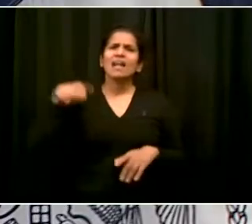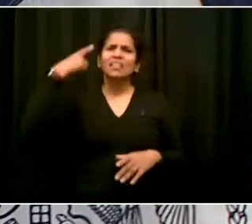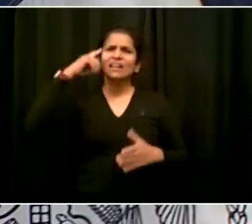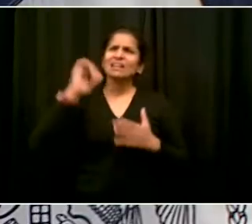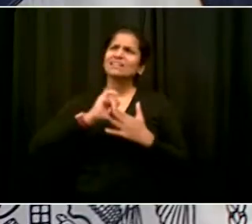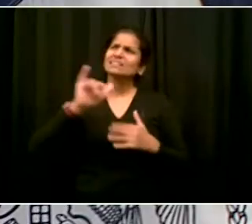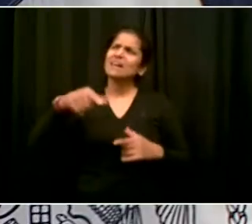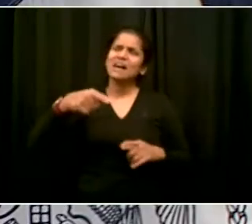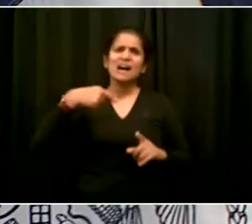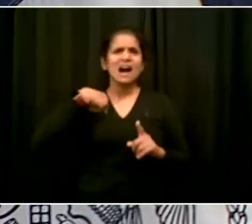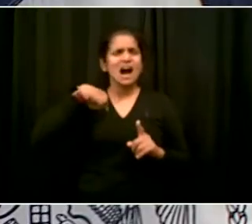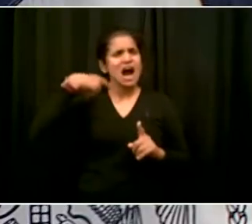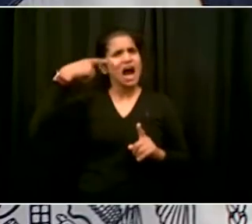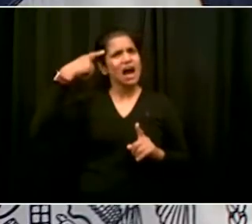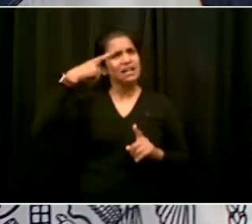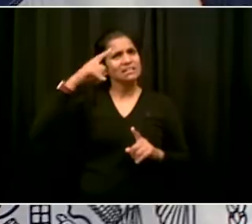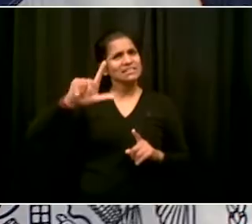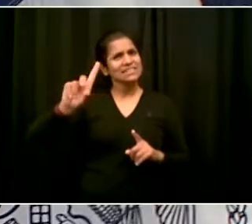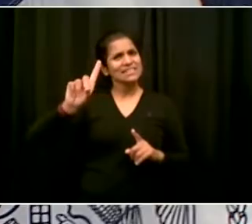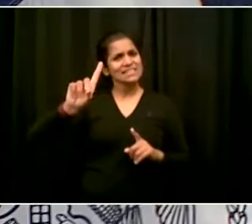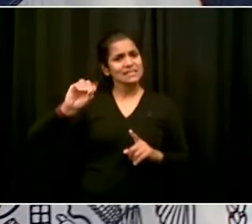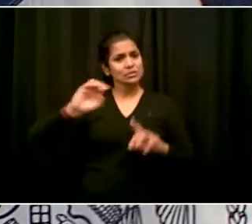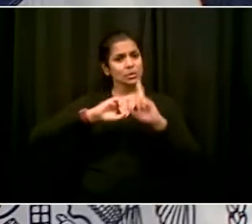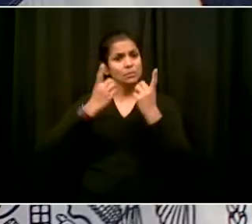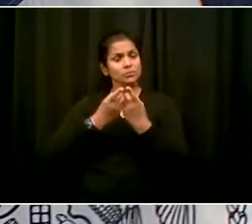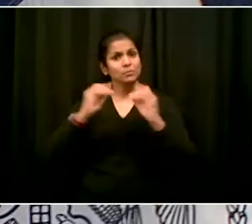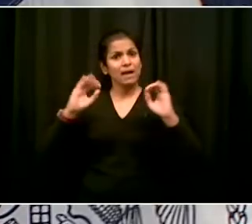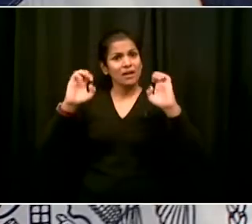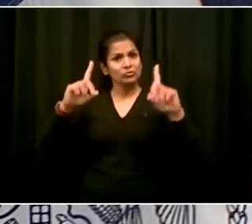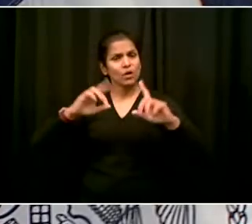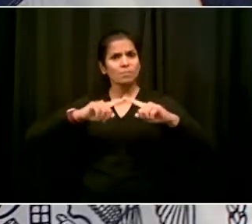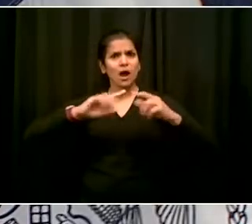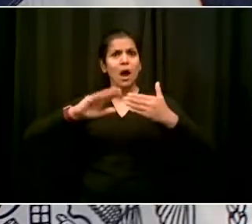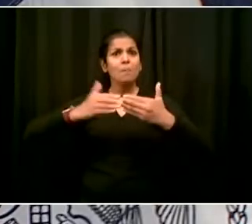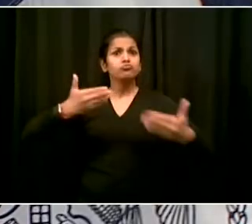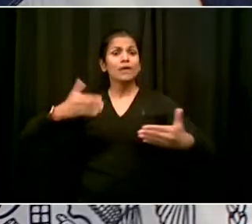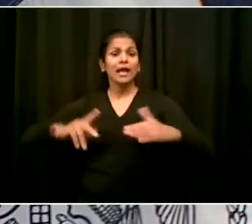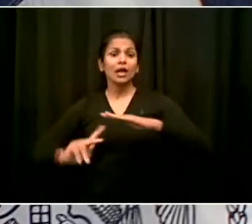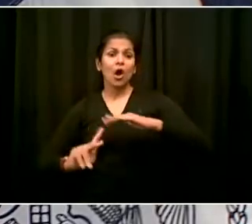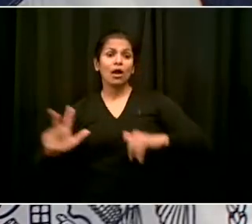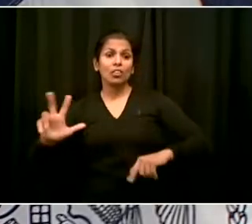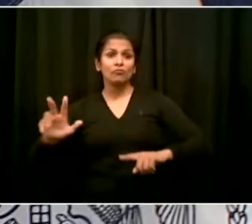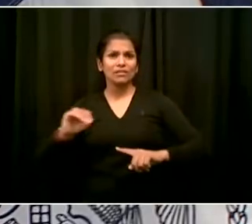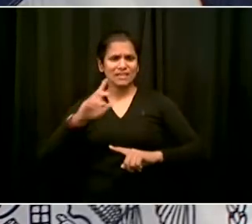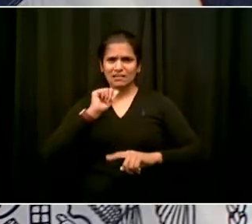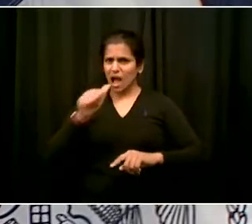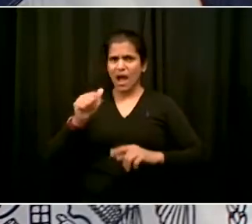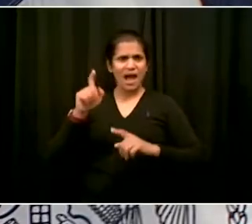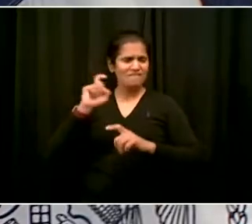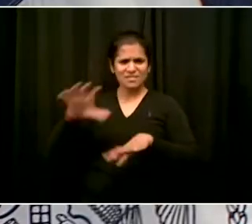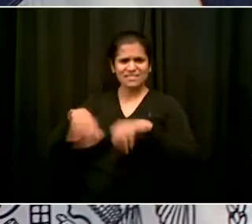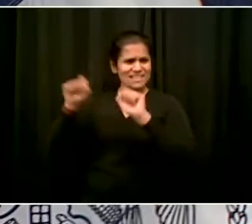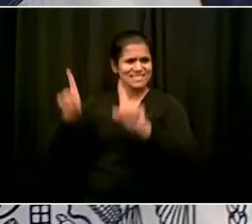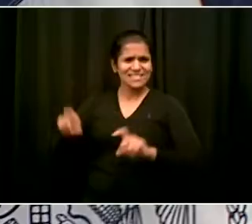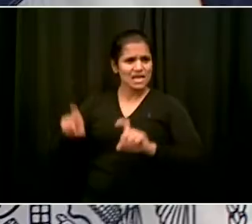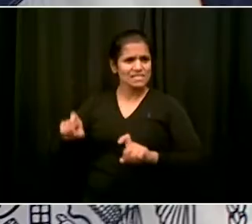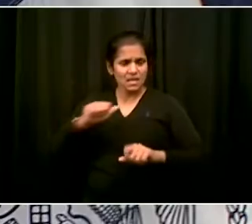TESTING OF STAFF